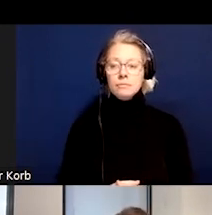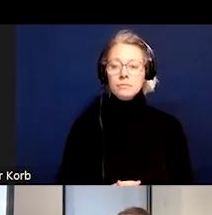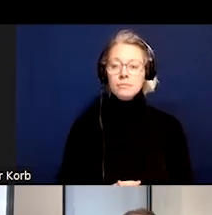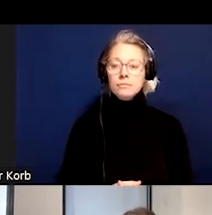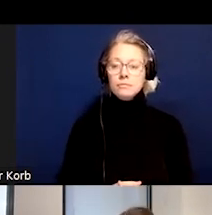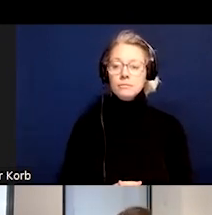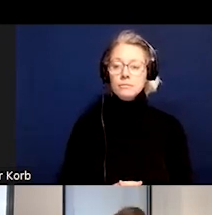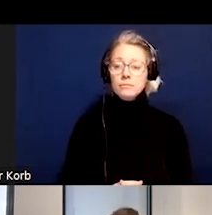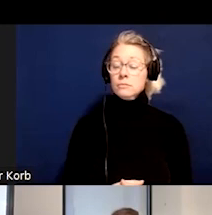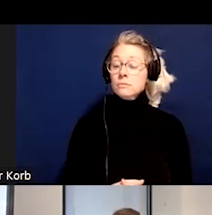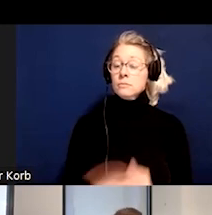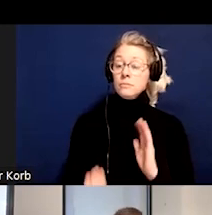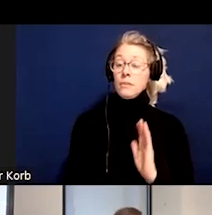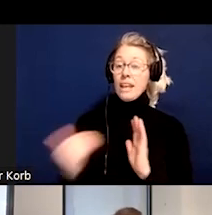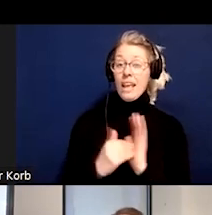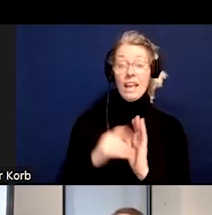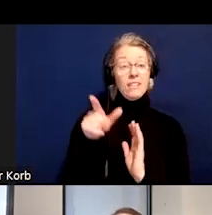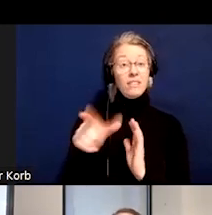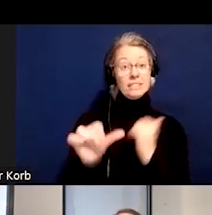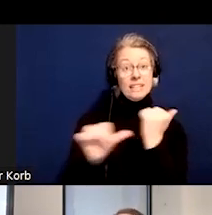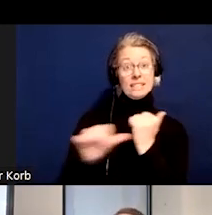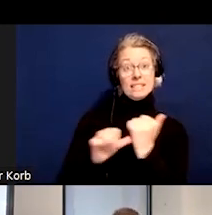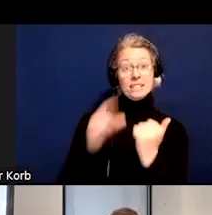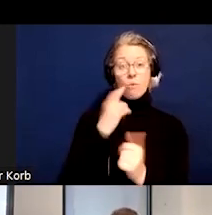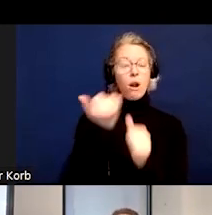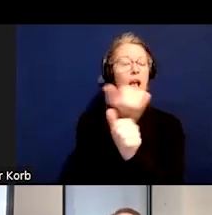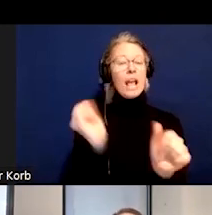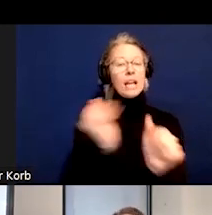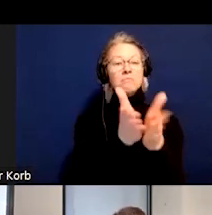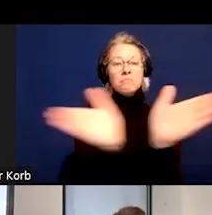who are planning on submitting an application. They are available to anyone at any point